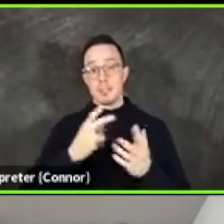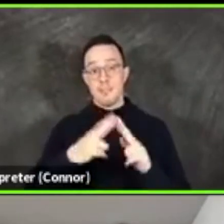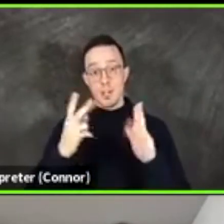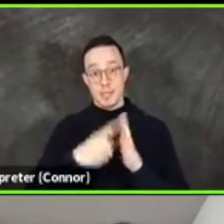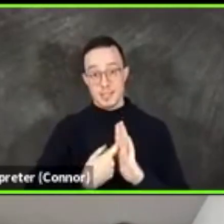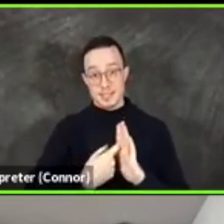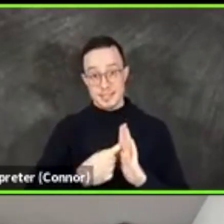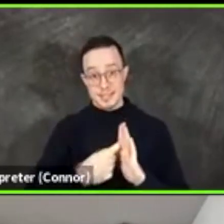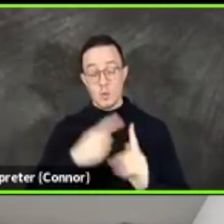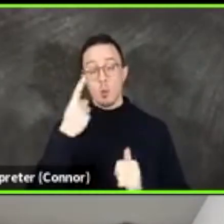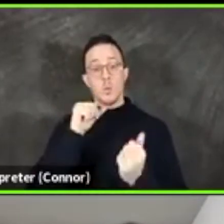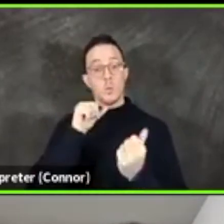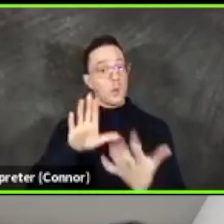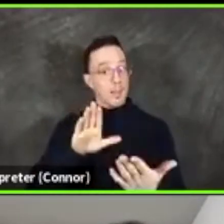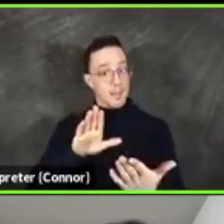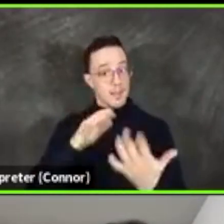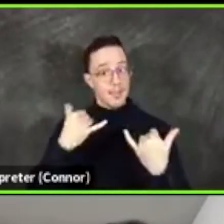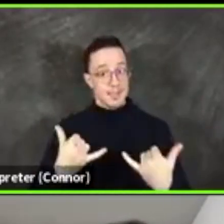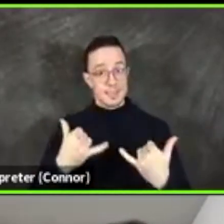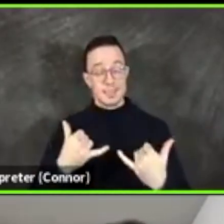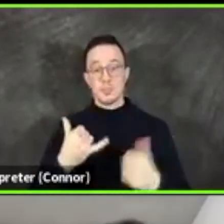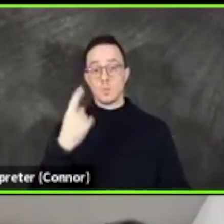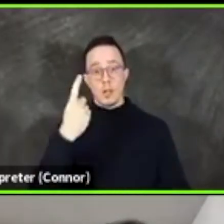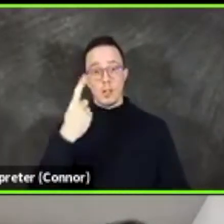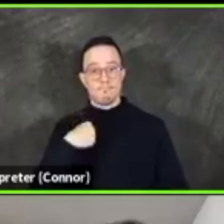THE WAYS IN WHICH, THIS IS JUST A SIMPLE PLUG SO THAT'S ALL IT IS.